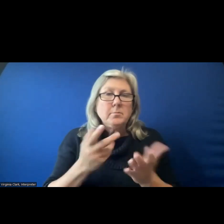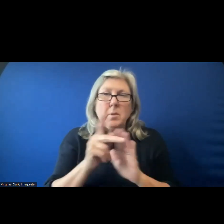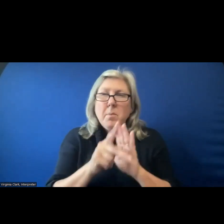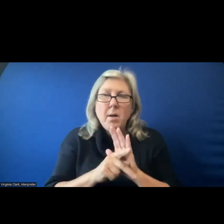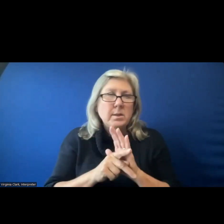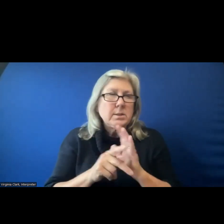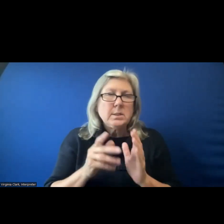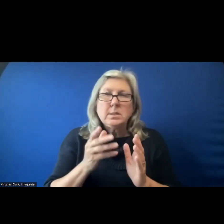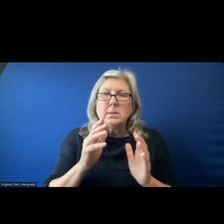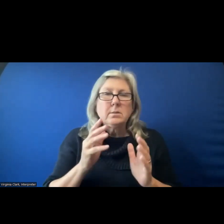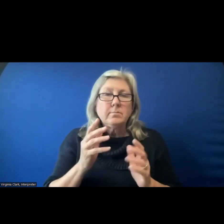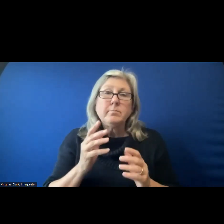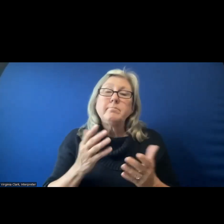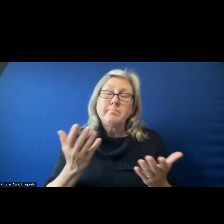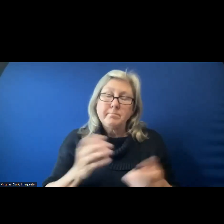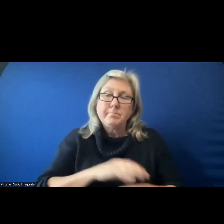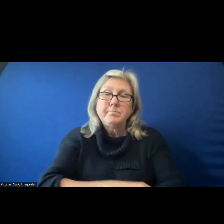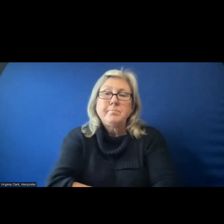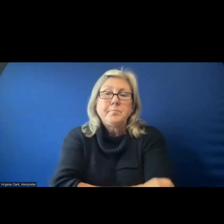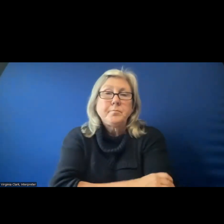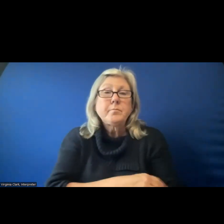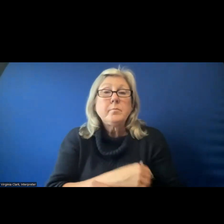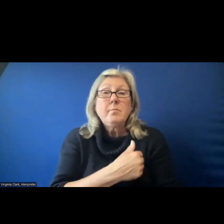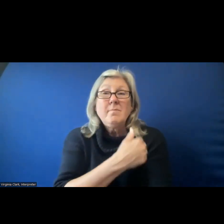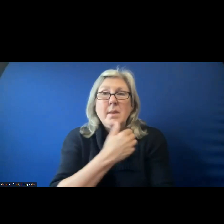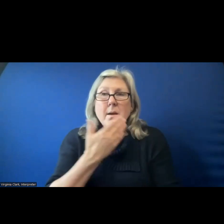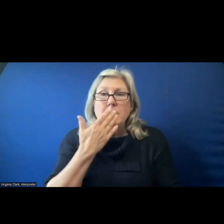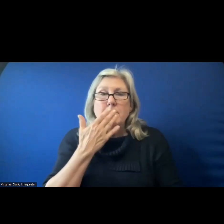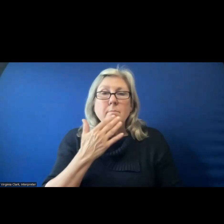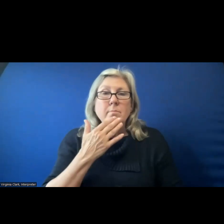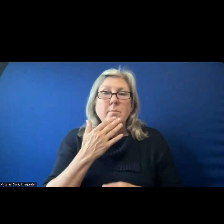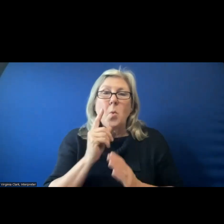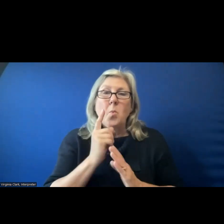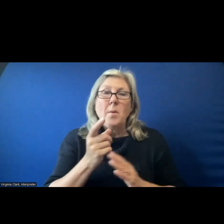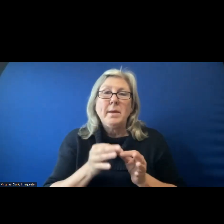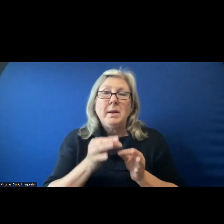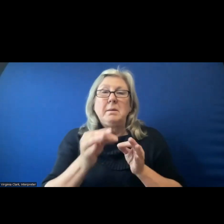are described in our report. I have taken one minute longer than my allotted time. And